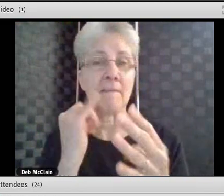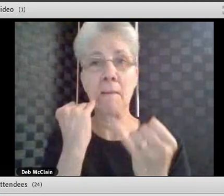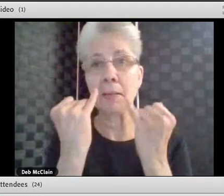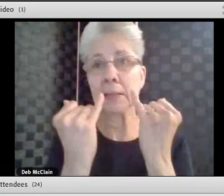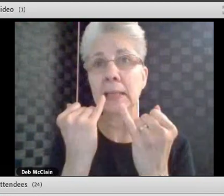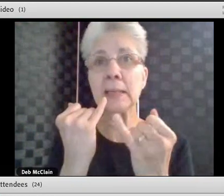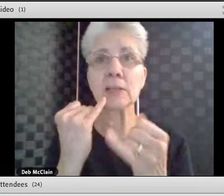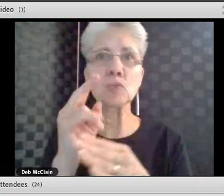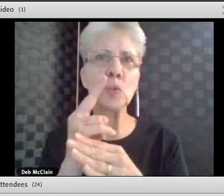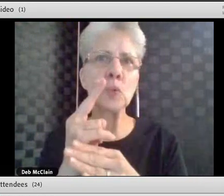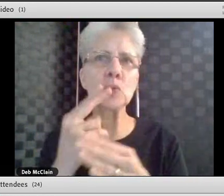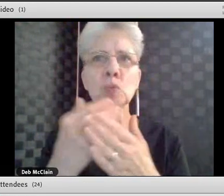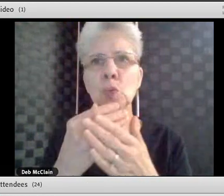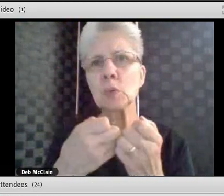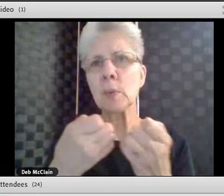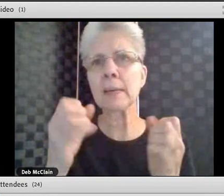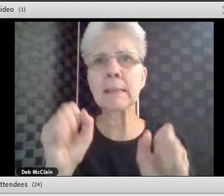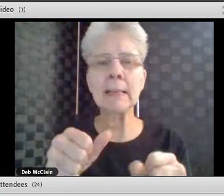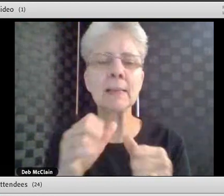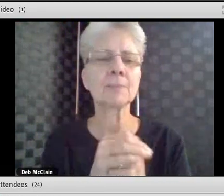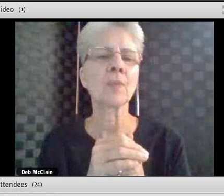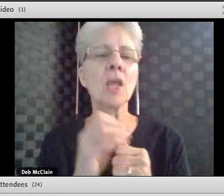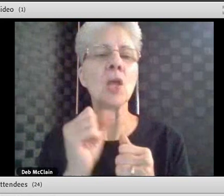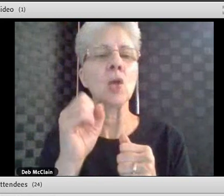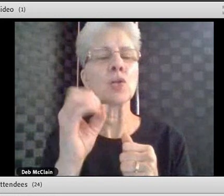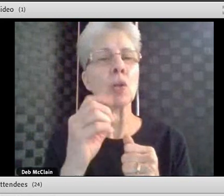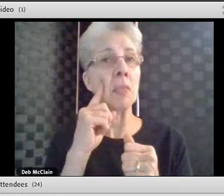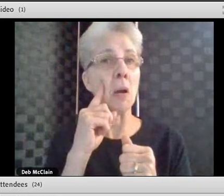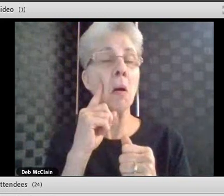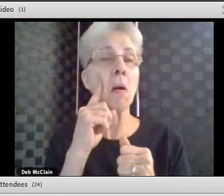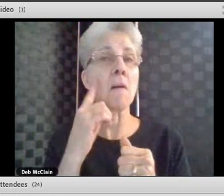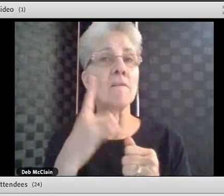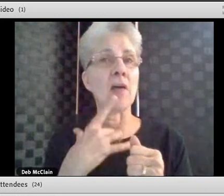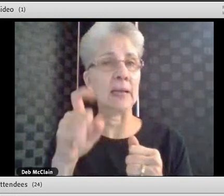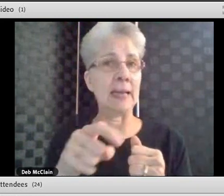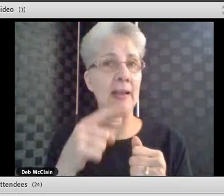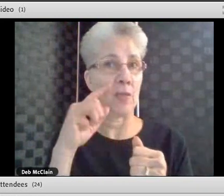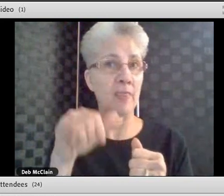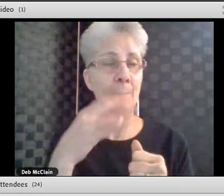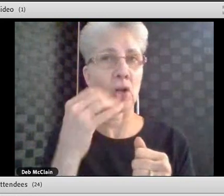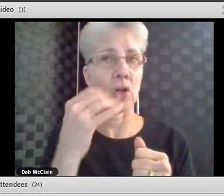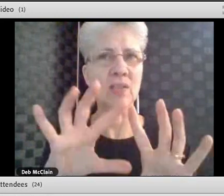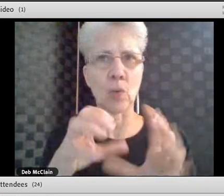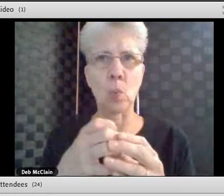so they can be creative and have ideas for the future? And they felt the need for one